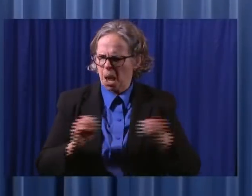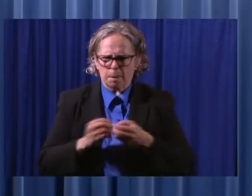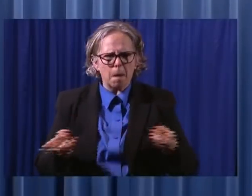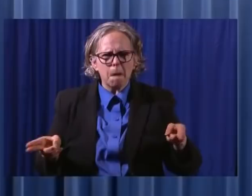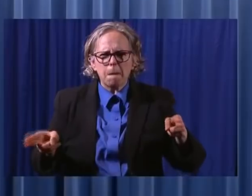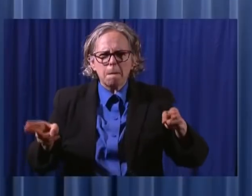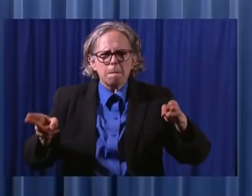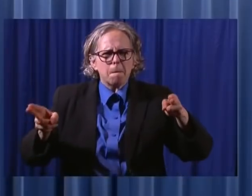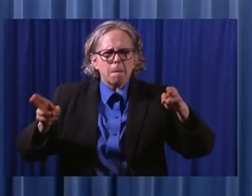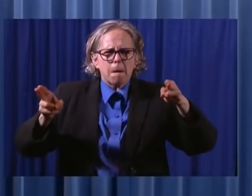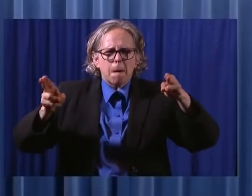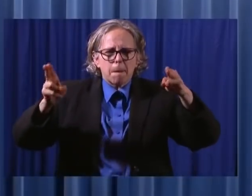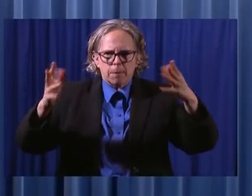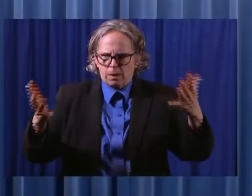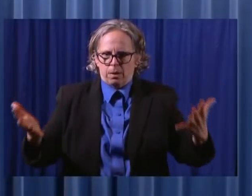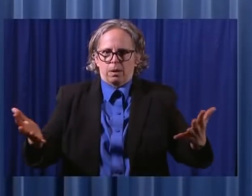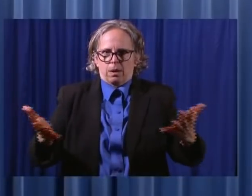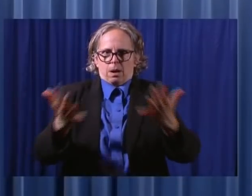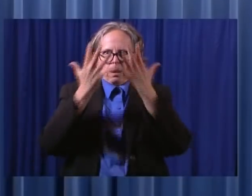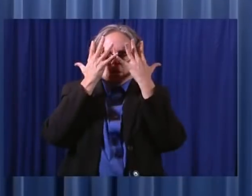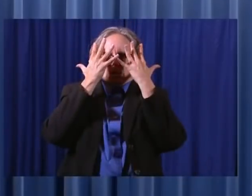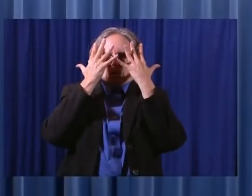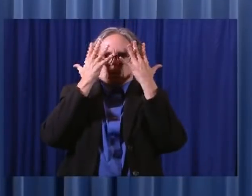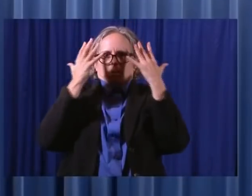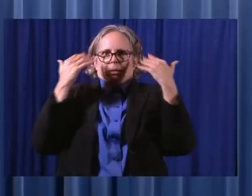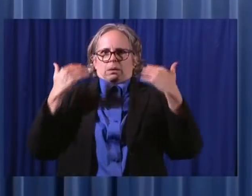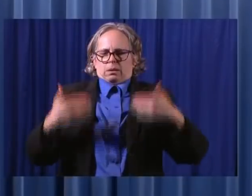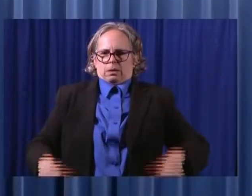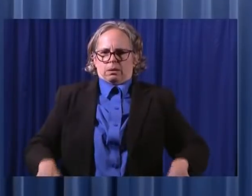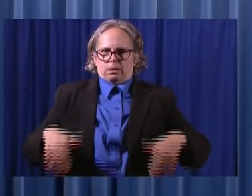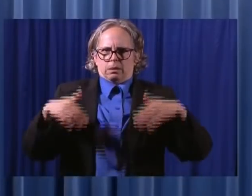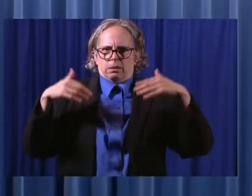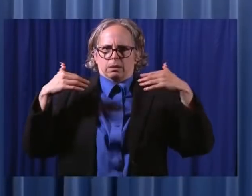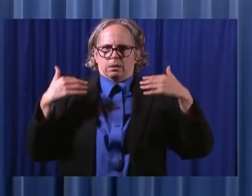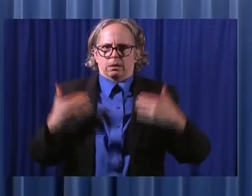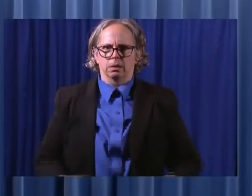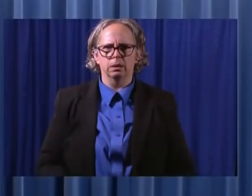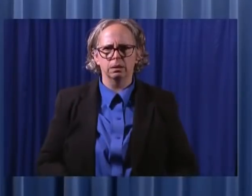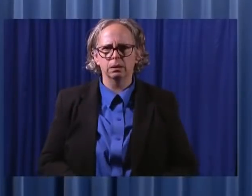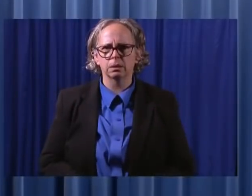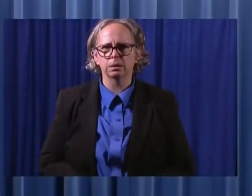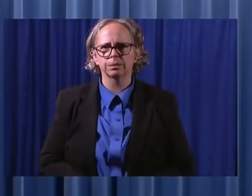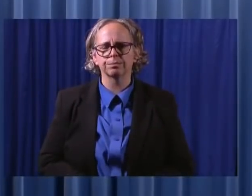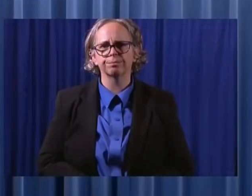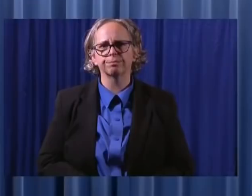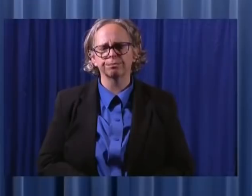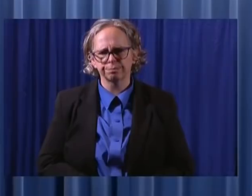ARE NOT CONGREGANTS CASES TOOK IN DECATUR FOUR SUSTAINED INCREASE IN EMERGENCY ROOM VISITS AND IN DECATUR FIVE,